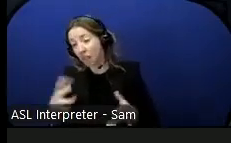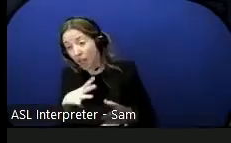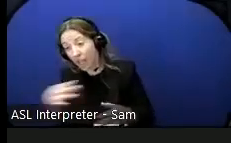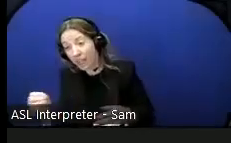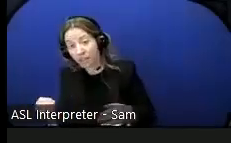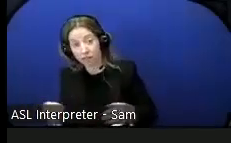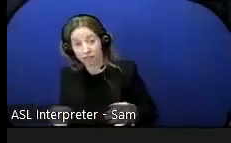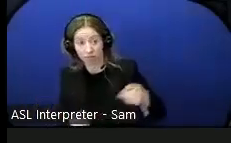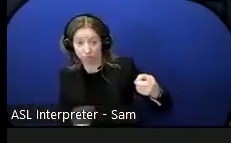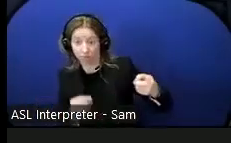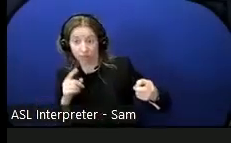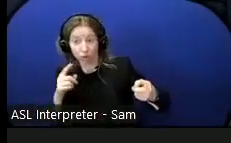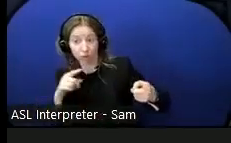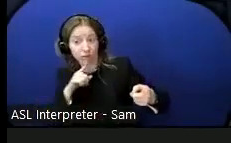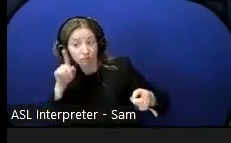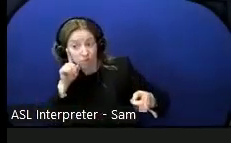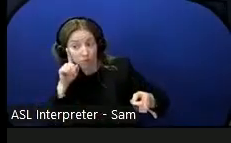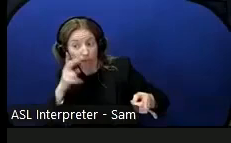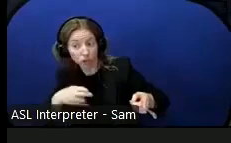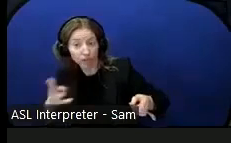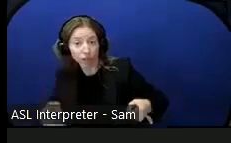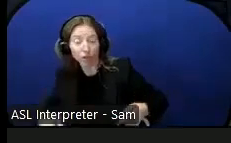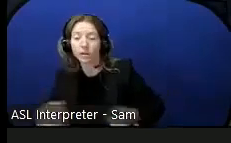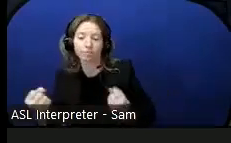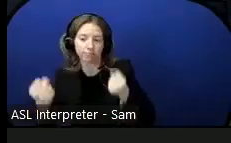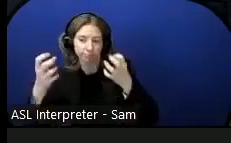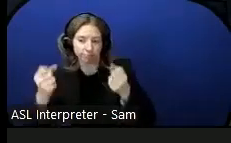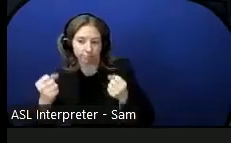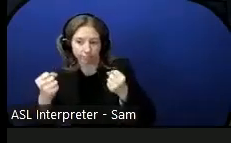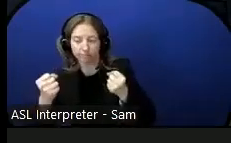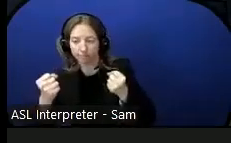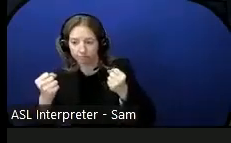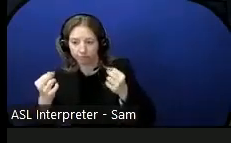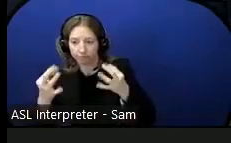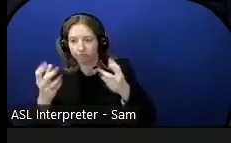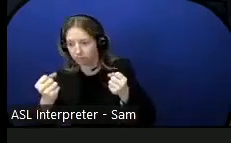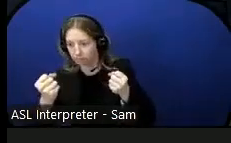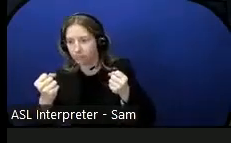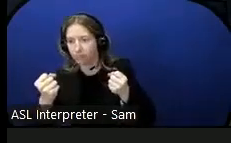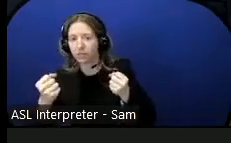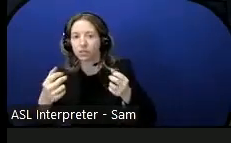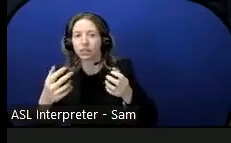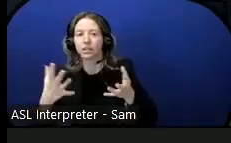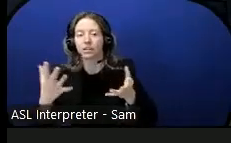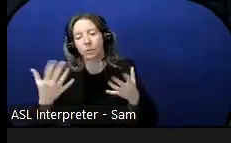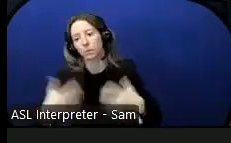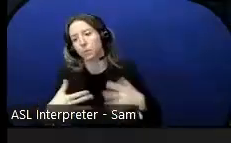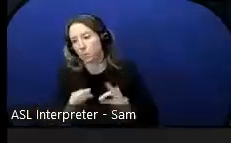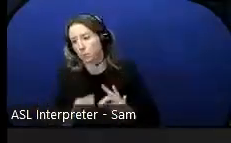for those who are deaf or hard of hearing, especially if you were born learning sign language before English.